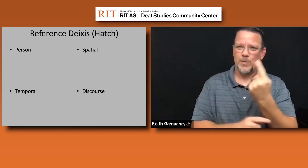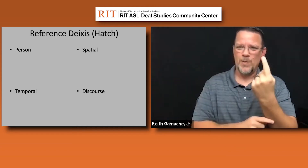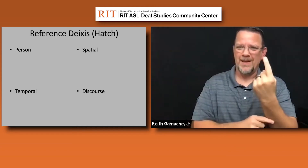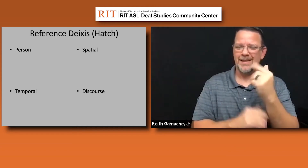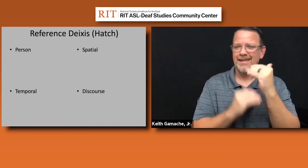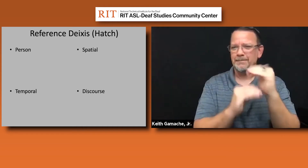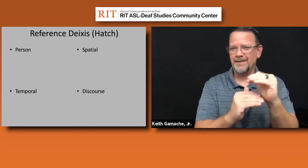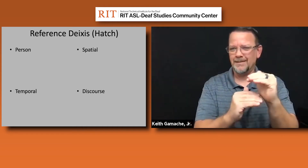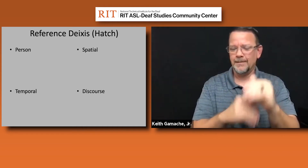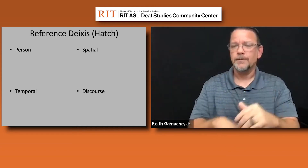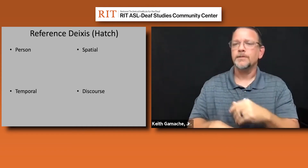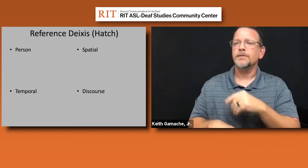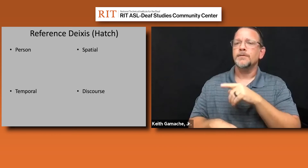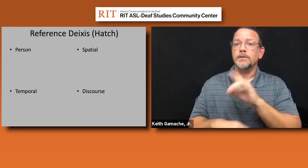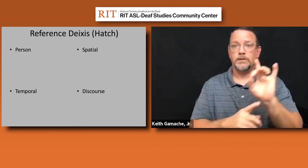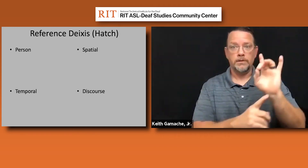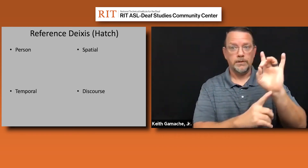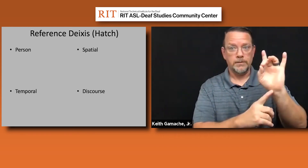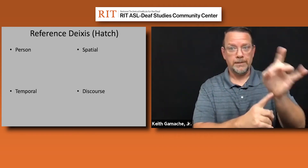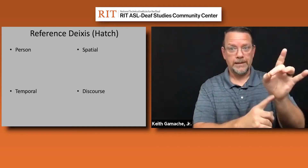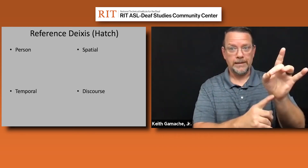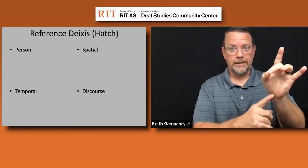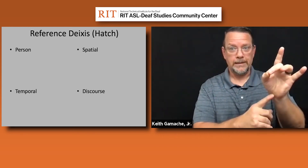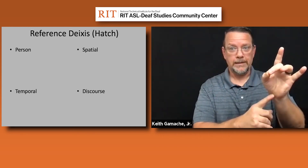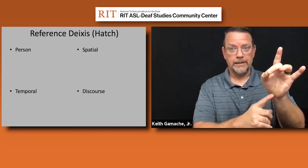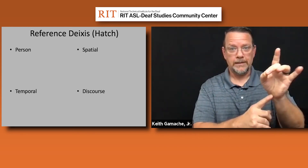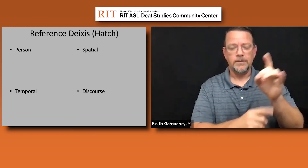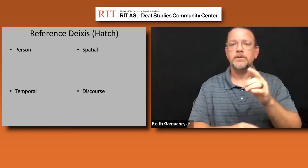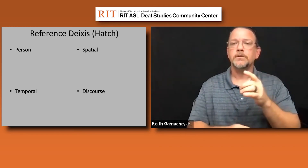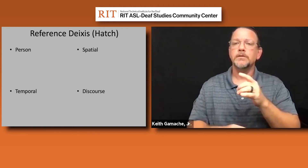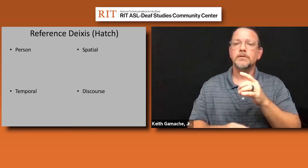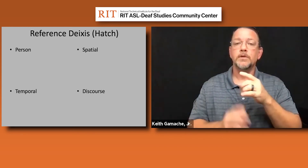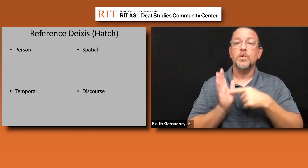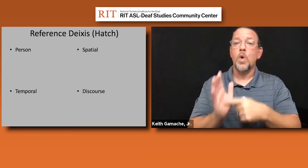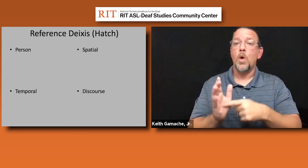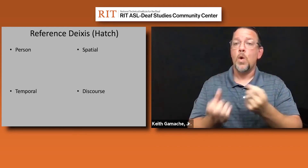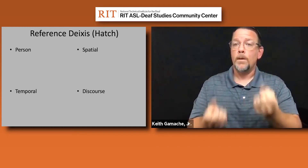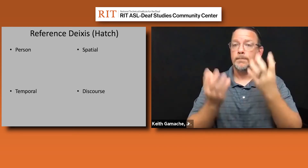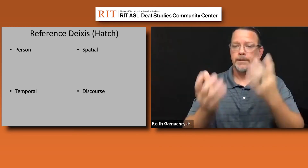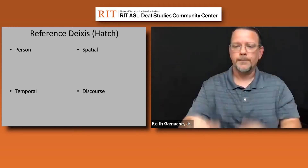It's limiting, so we do need more.